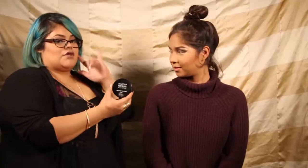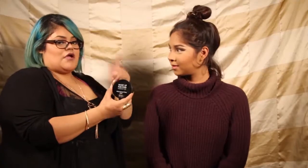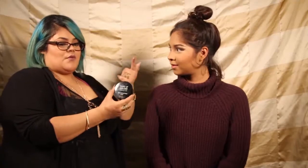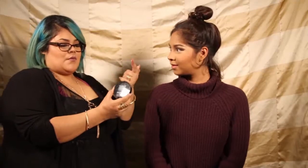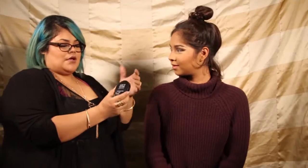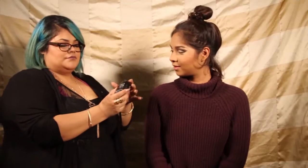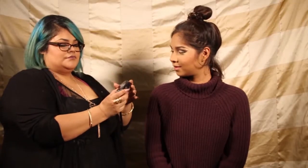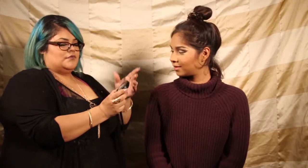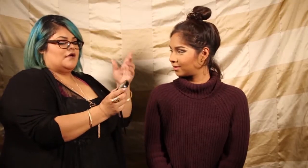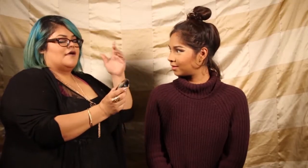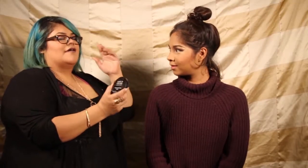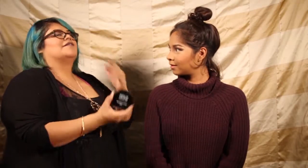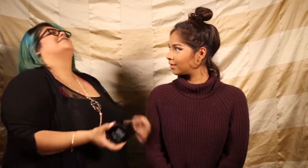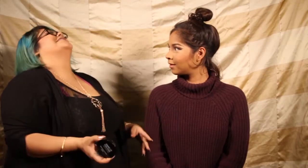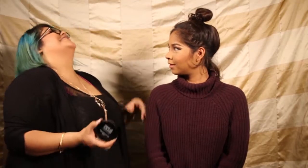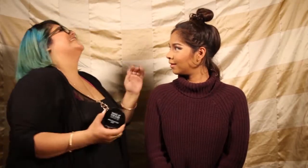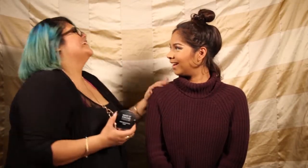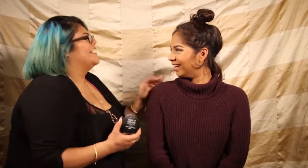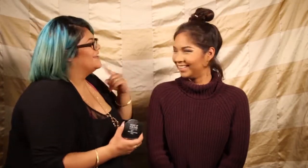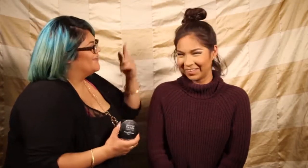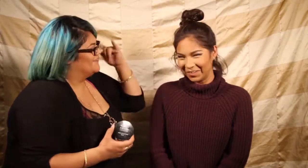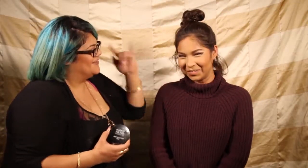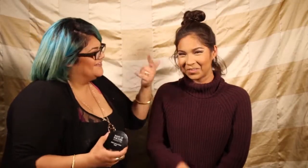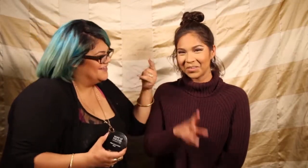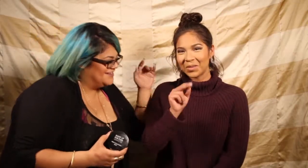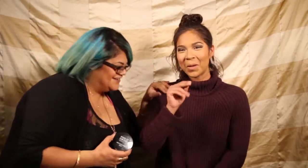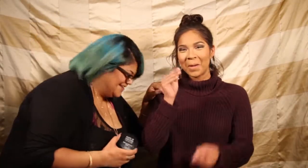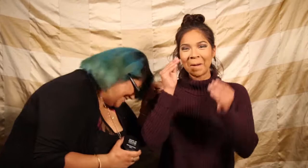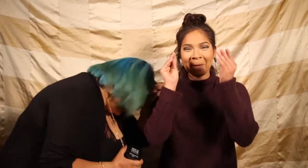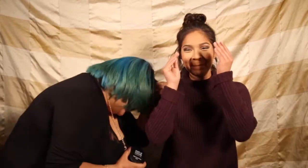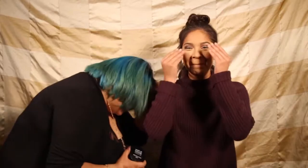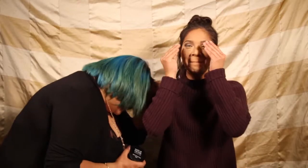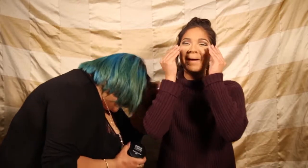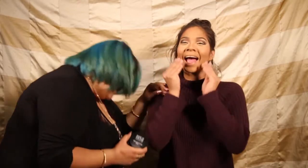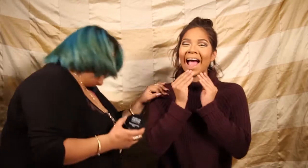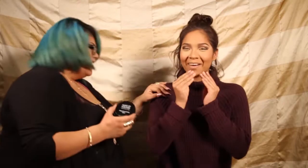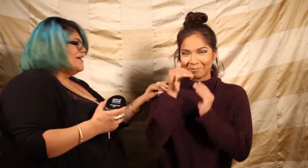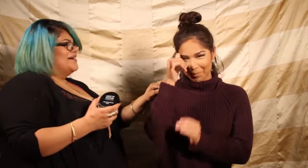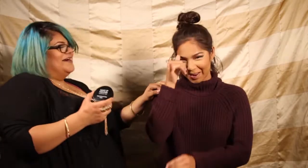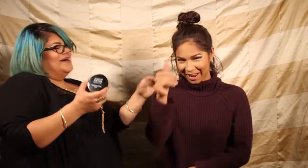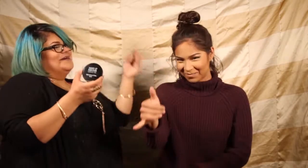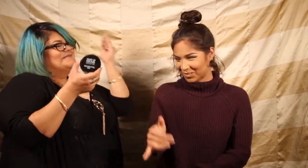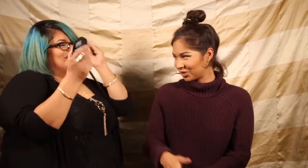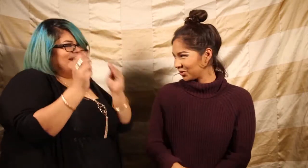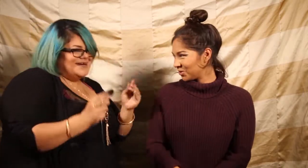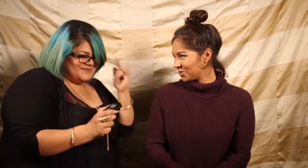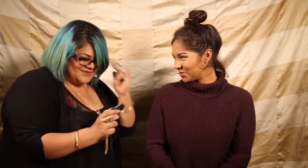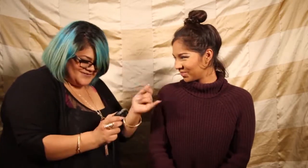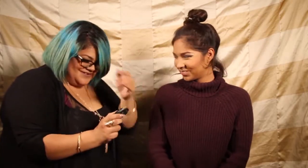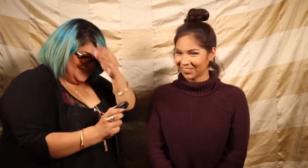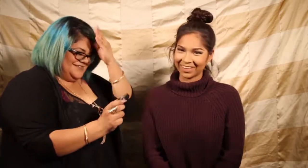FOREVER 21 omg i said forever 21... no..it i s "Makeup Forever" MAKEUP FORVER